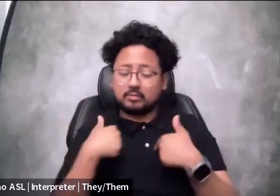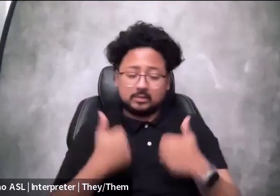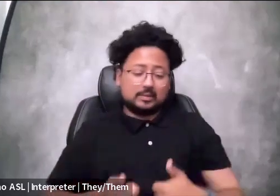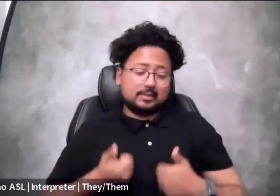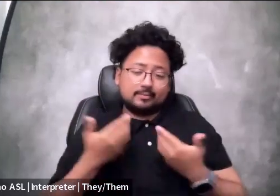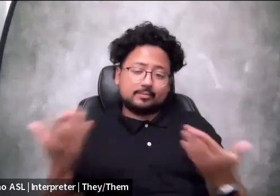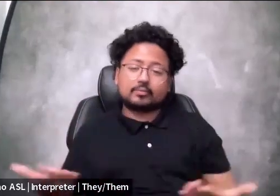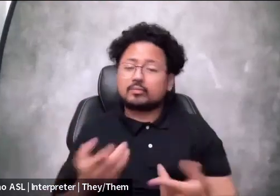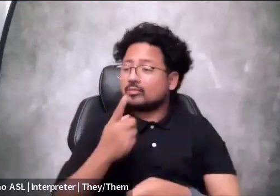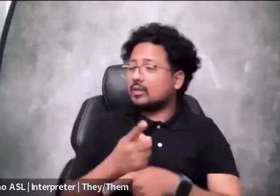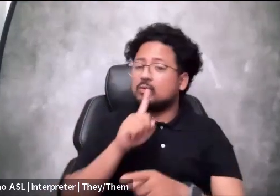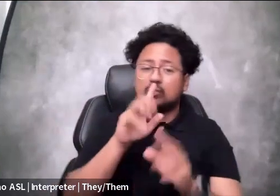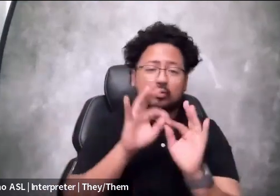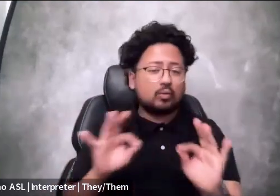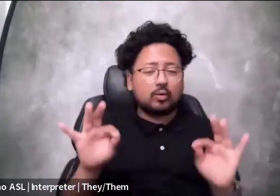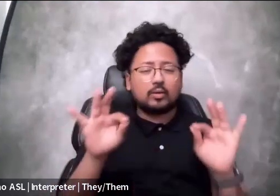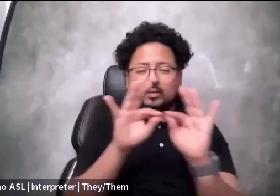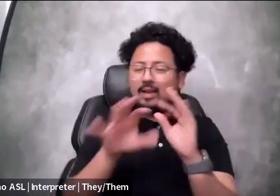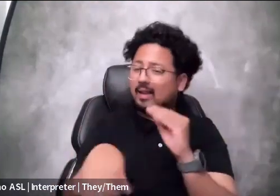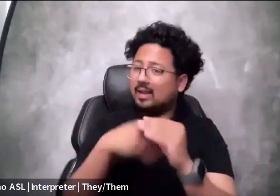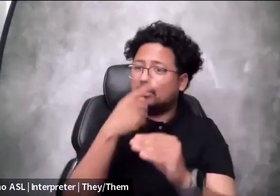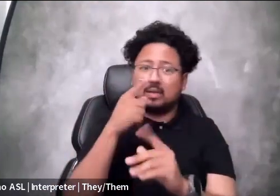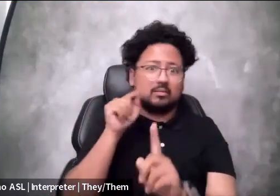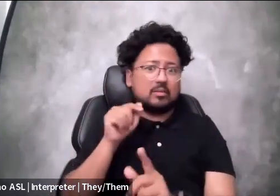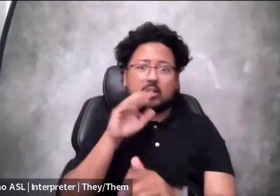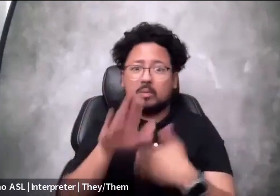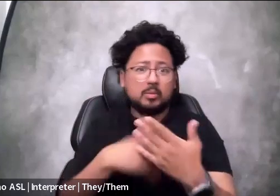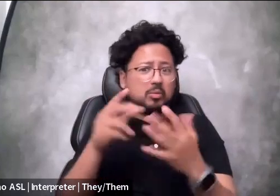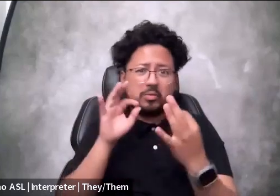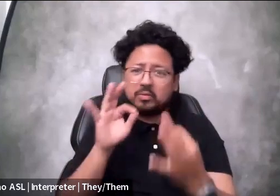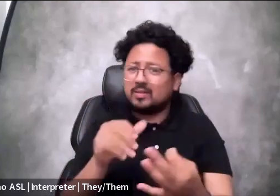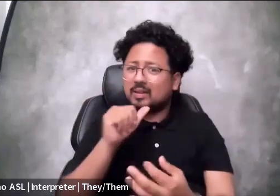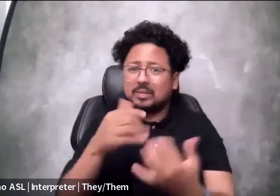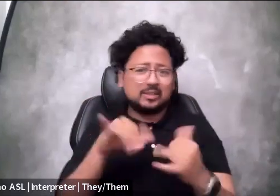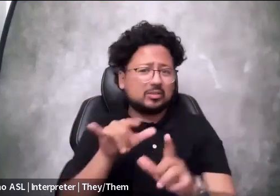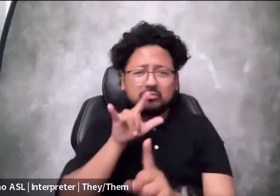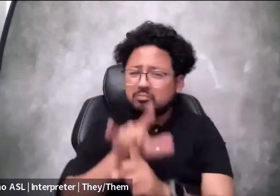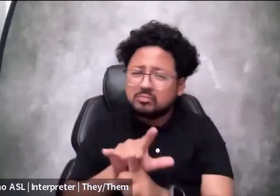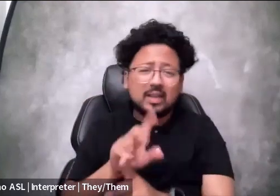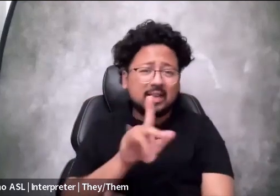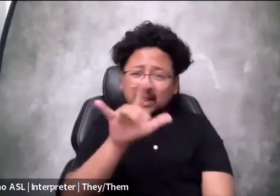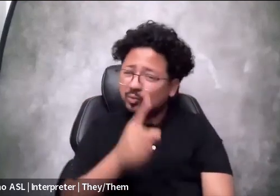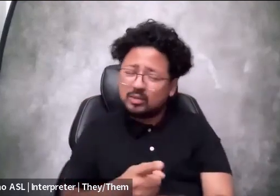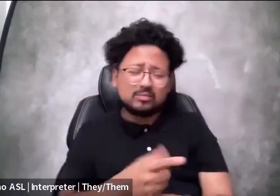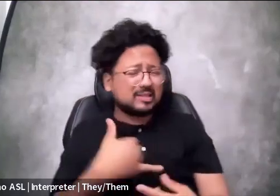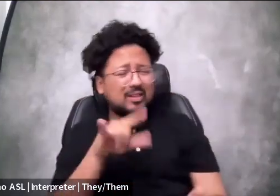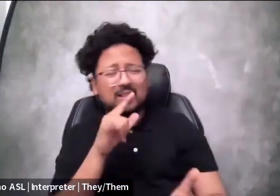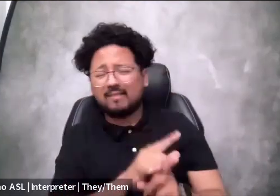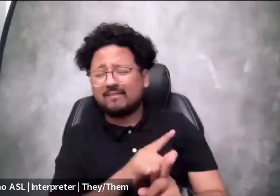but such an important element to add to the book and have people and still love Kelly, right? Still be, oh yeah. I still love Kelly. Kelly is lovely. She's.